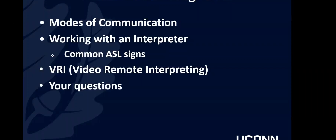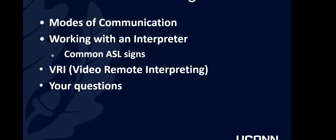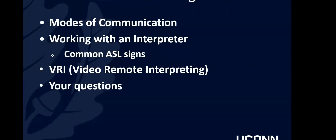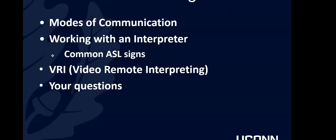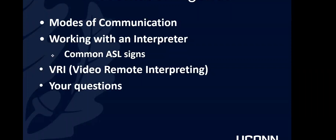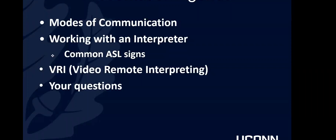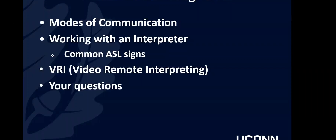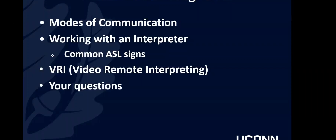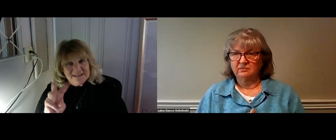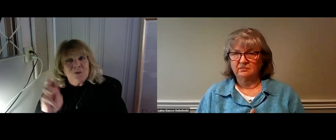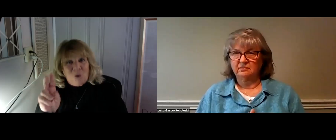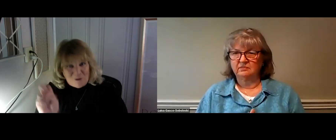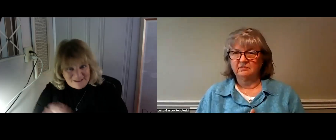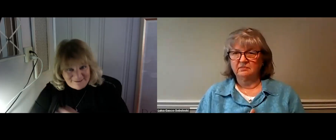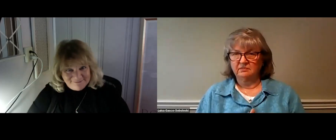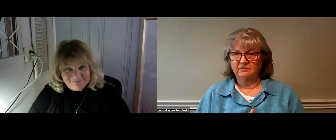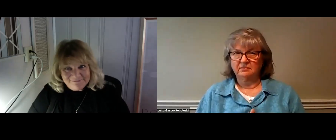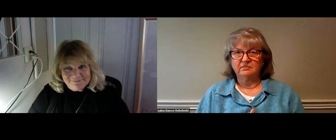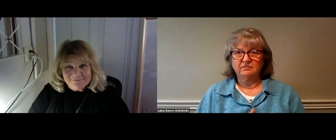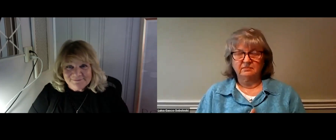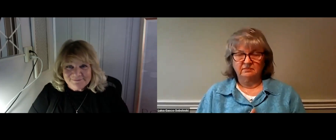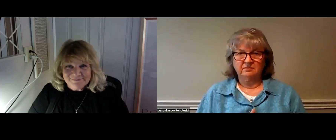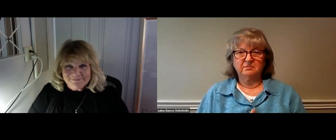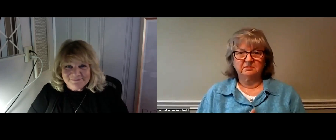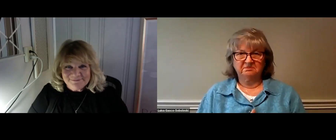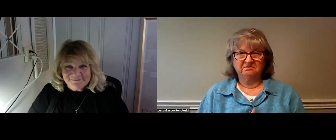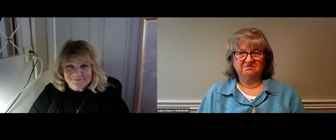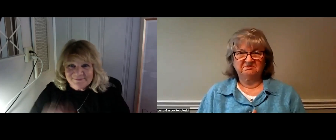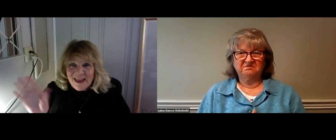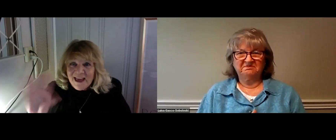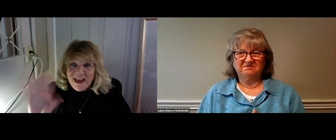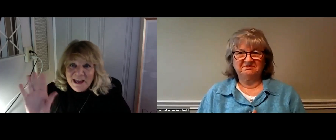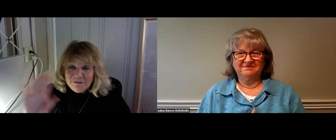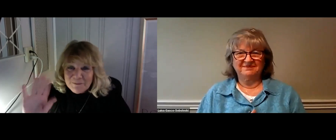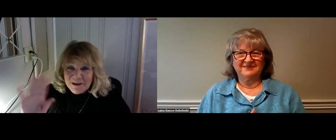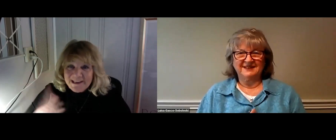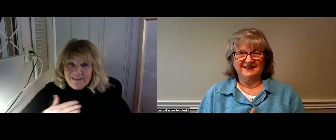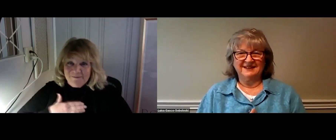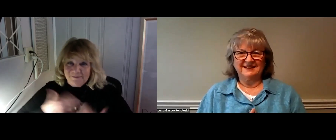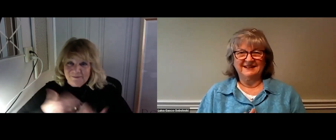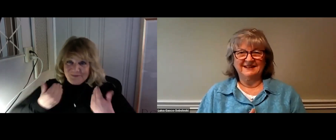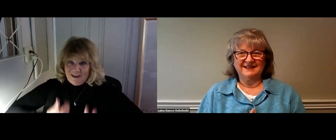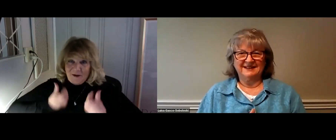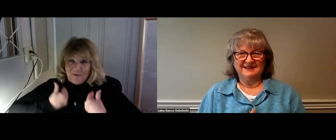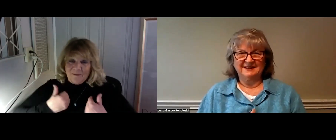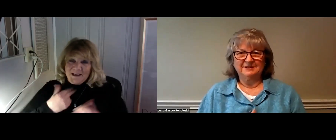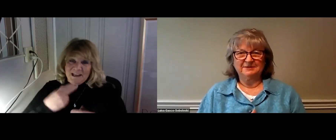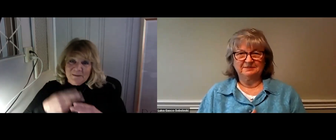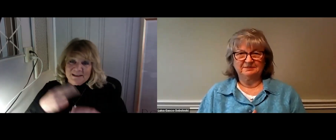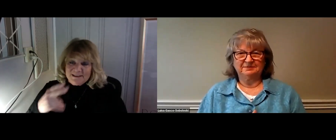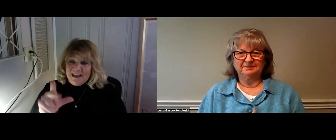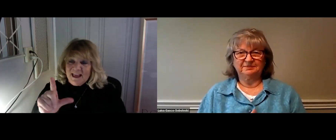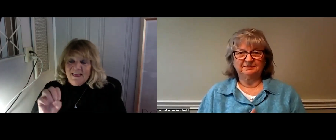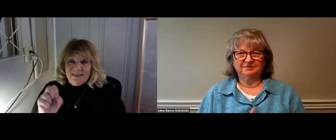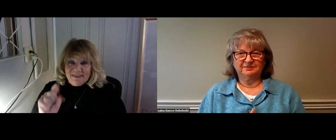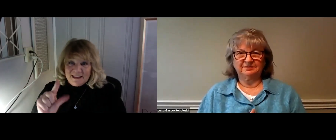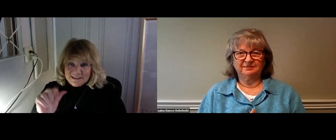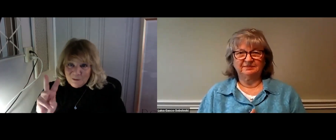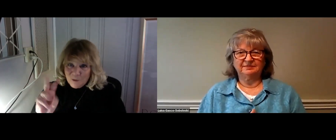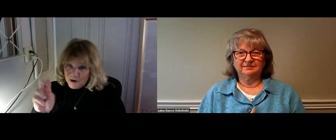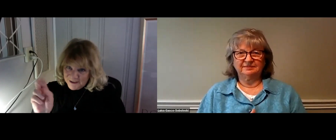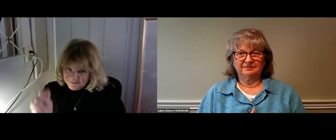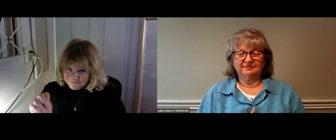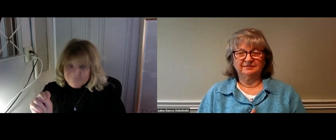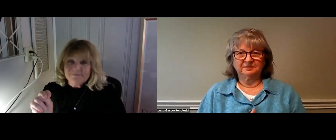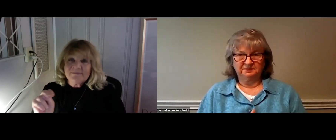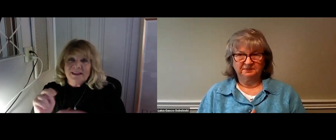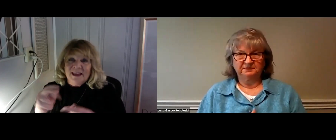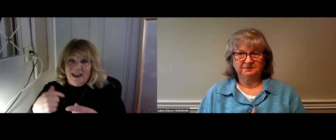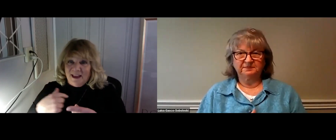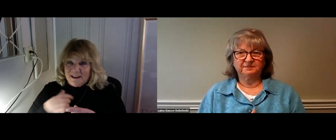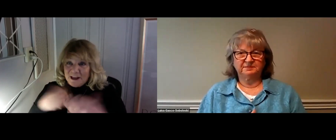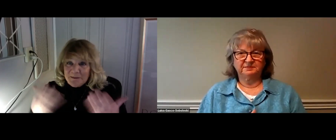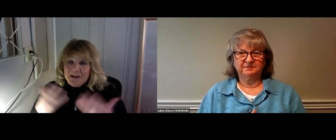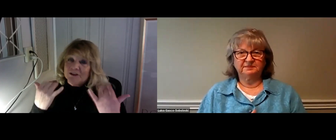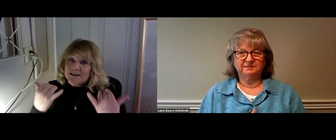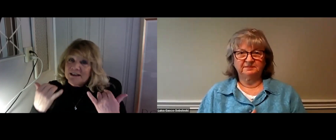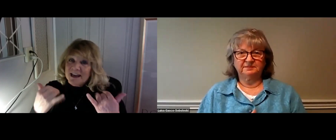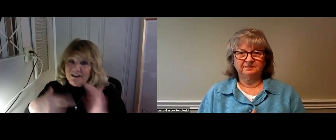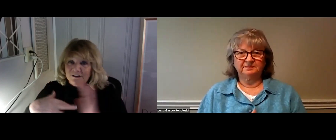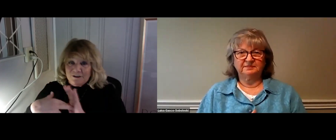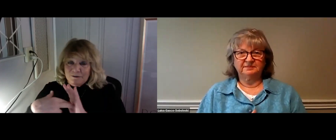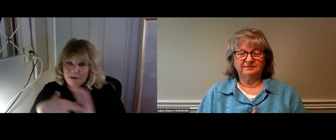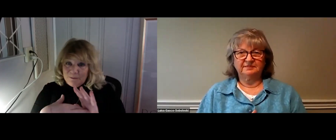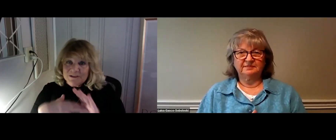Hi everybody my name is Leslie Warren and I am here today to represent